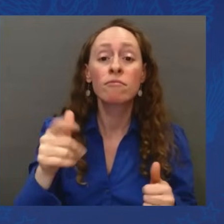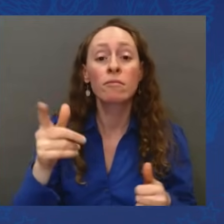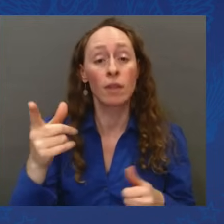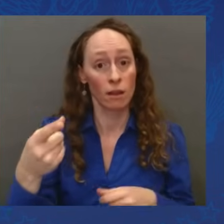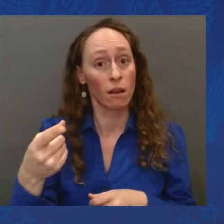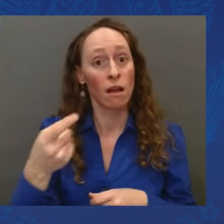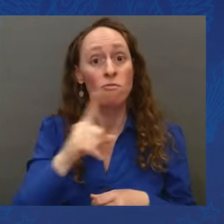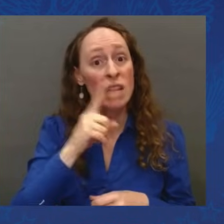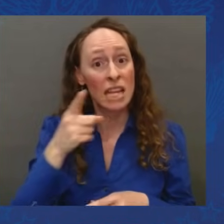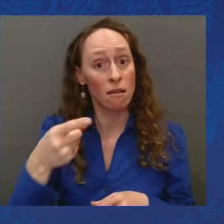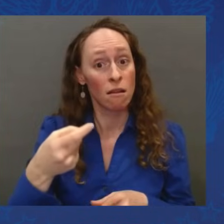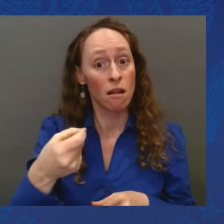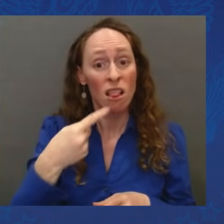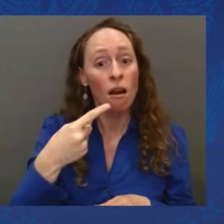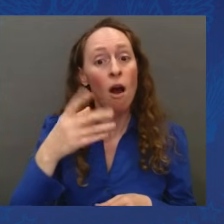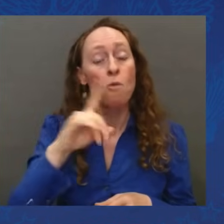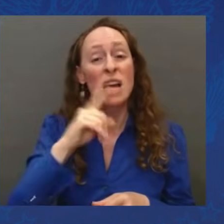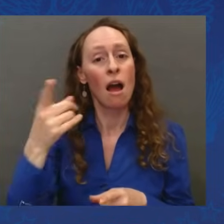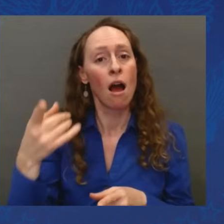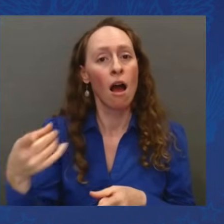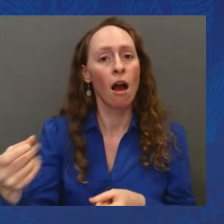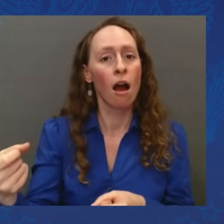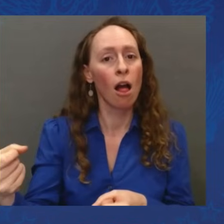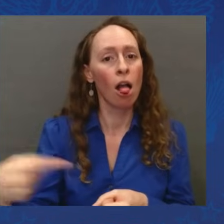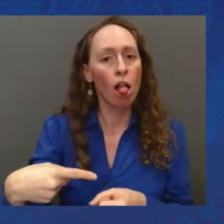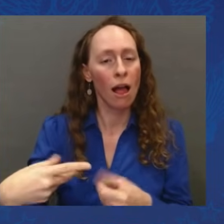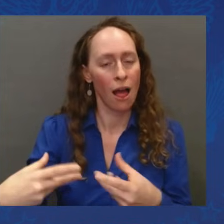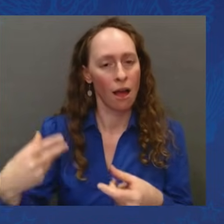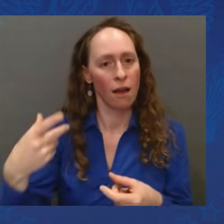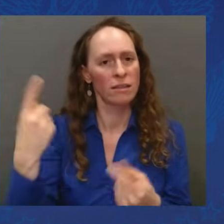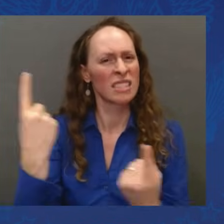but this is the largest killer of people in that age category.